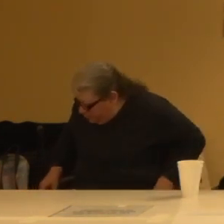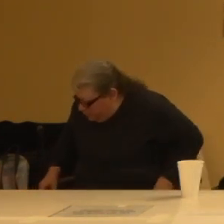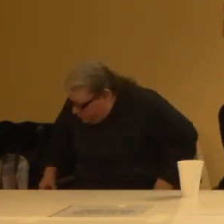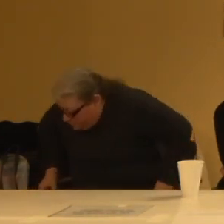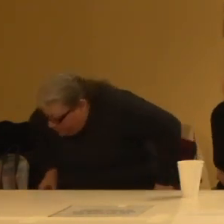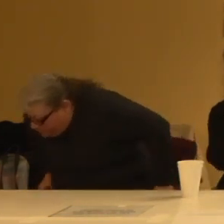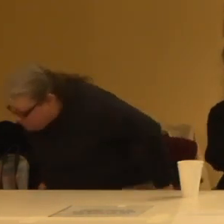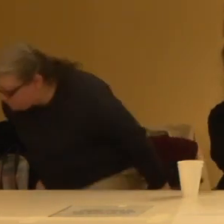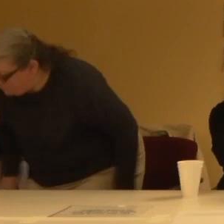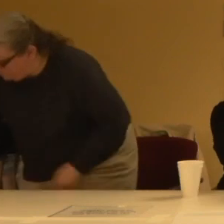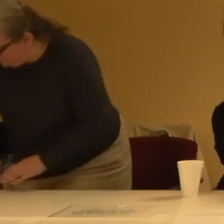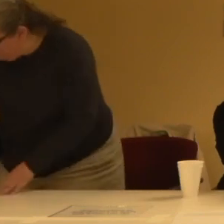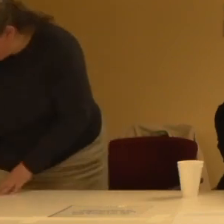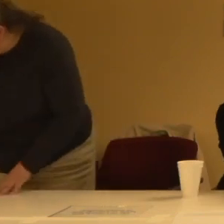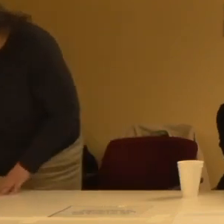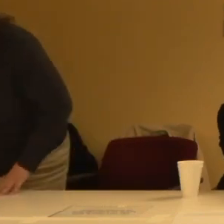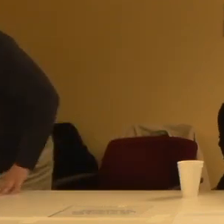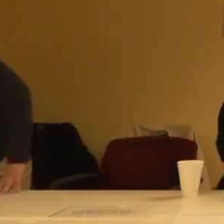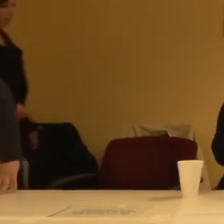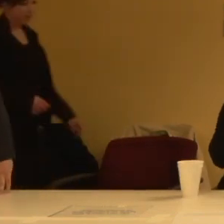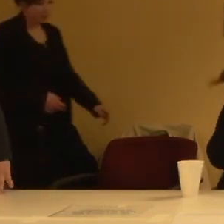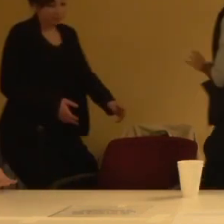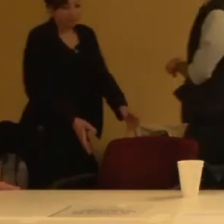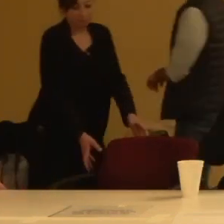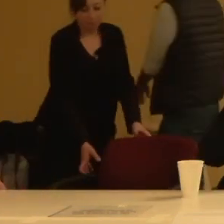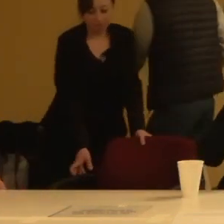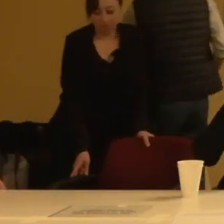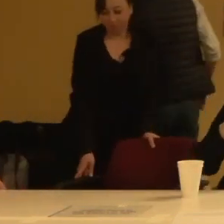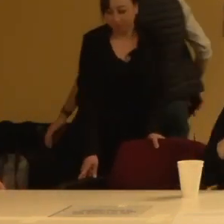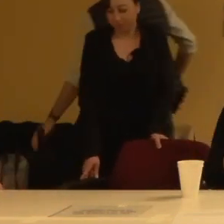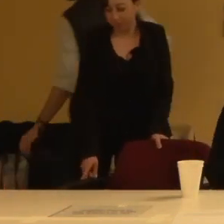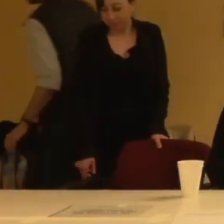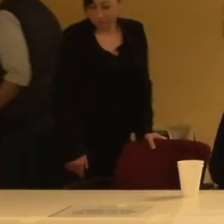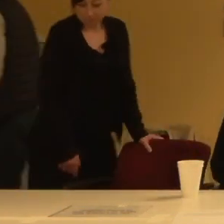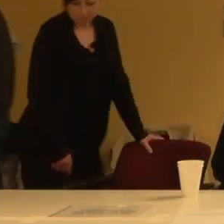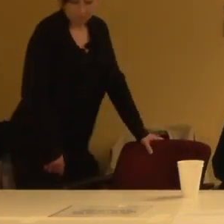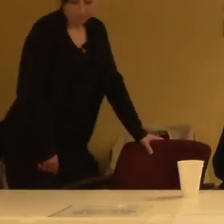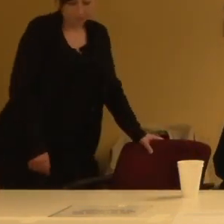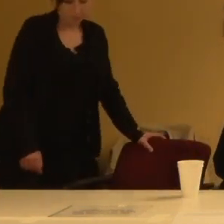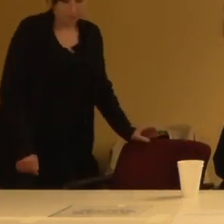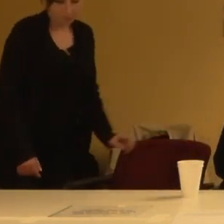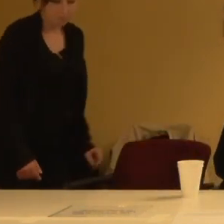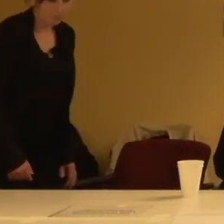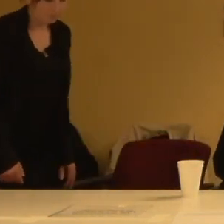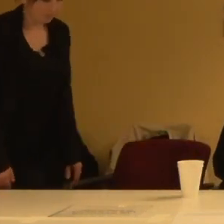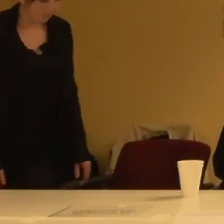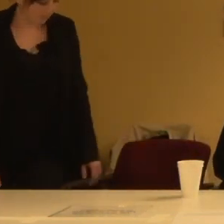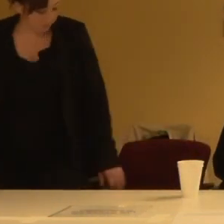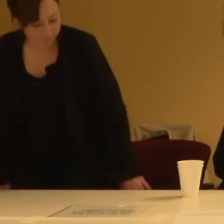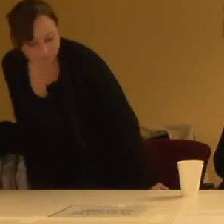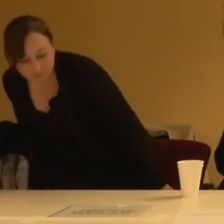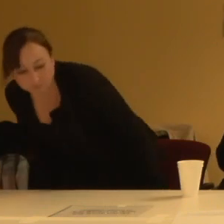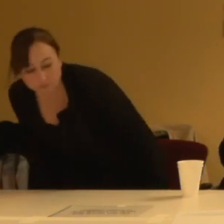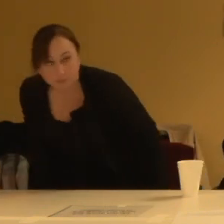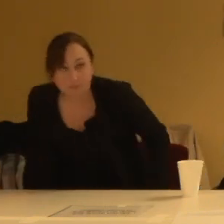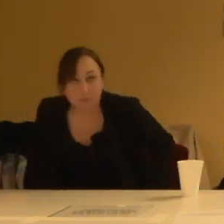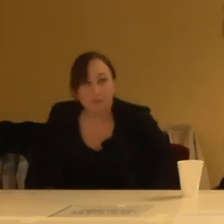Right, well the sort of last thing I wanna add to that that I think is super important to really actually wrap our brain around, is that it also